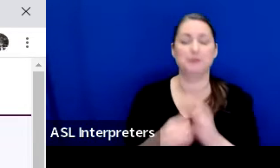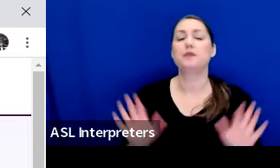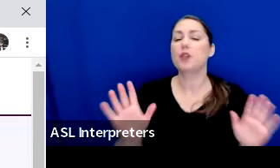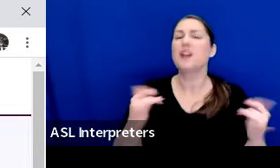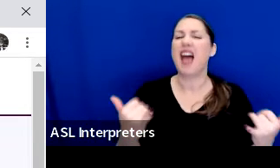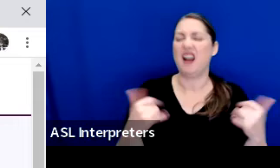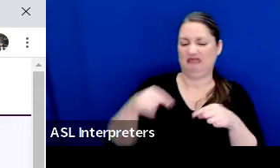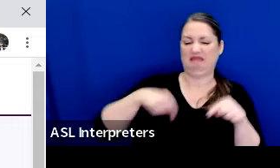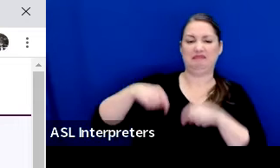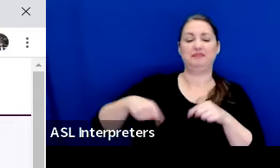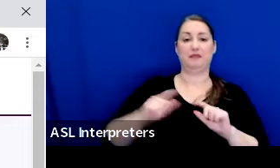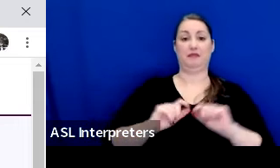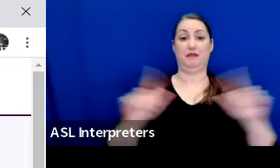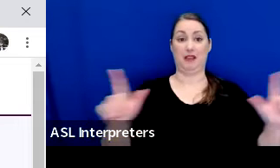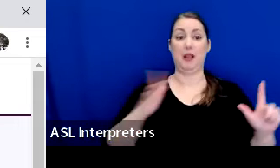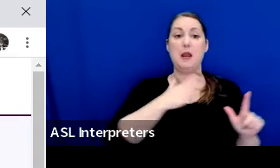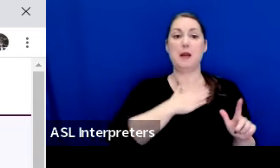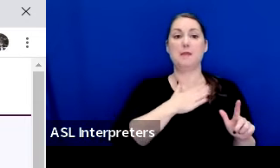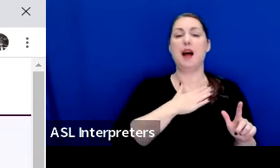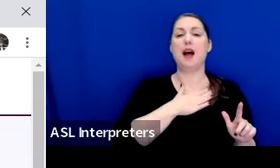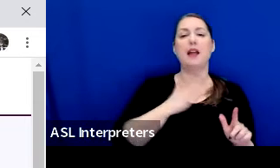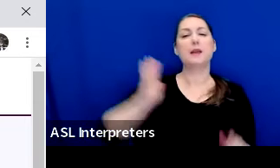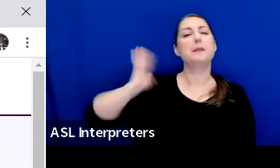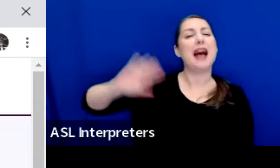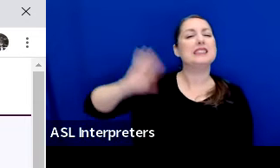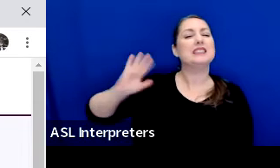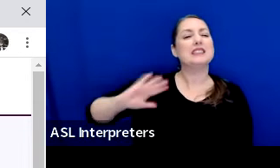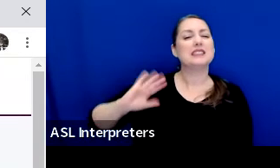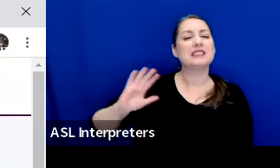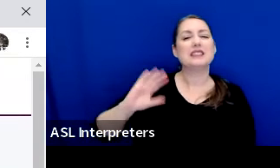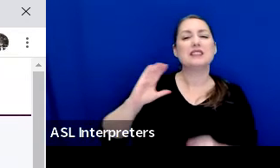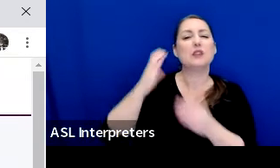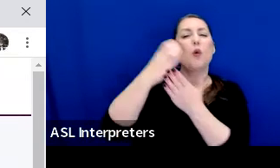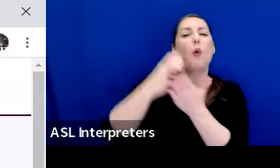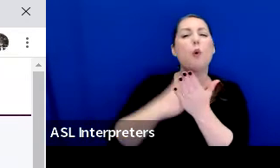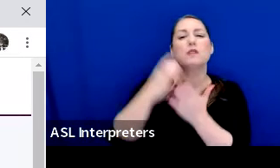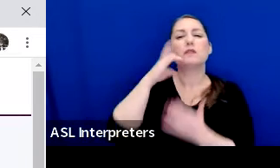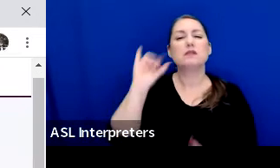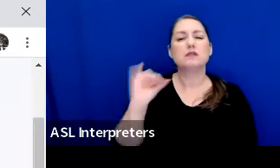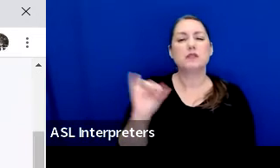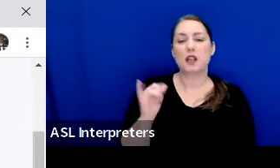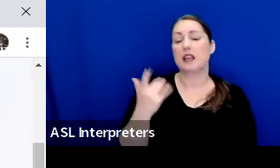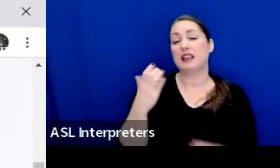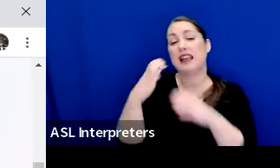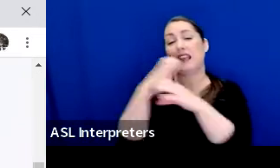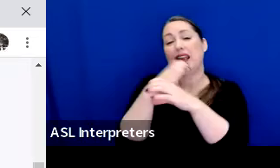you stats class, I'm actually a pass gives me a calculus course because you might be interested in calculus and calculus.